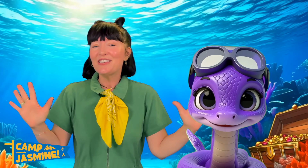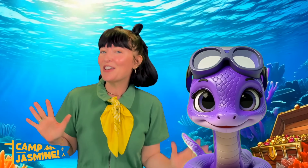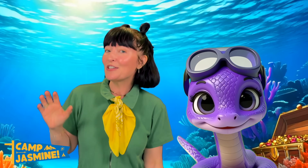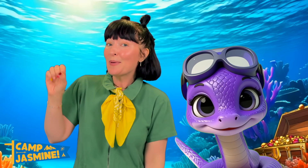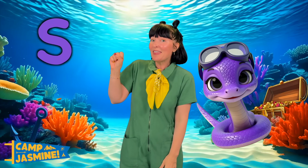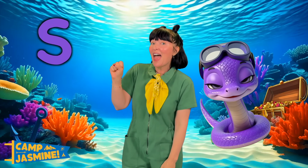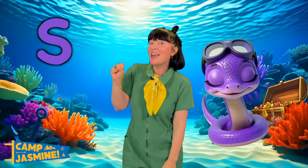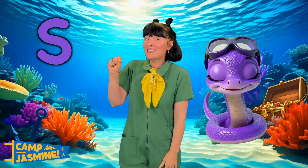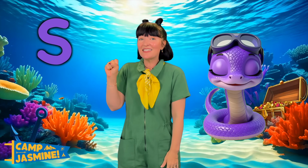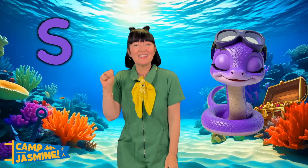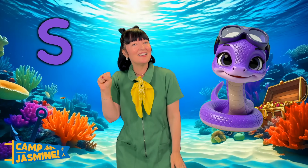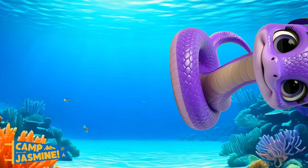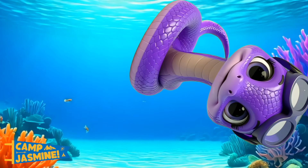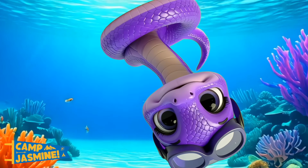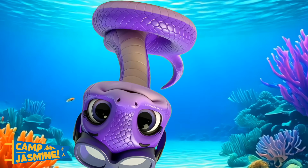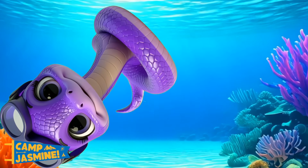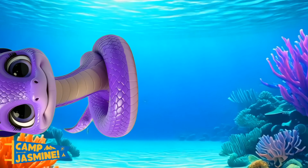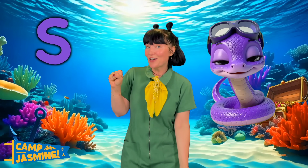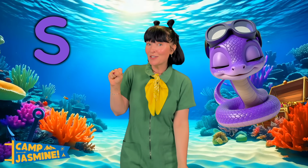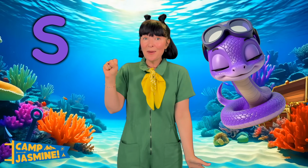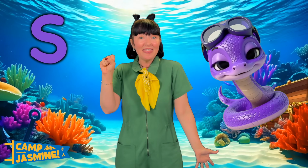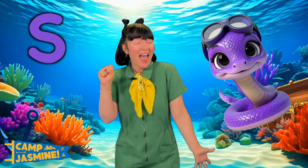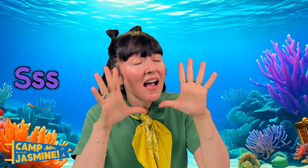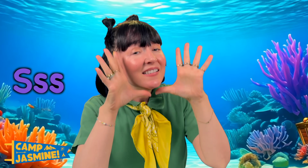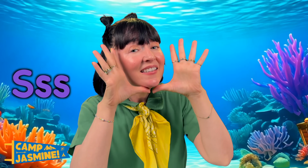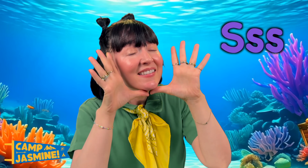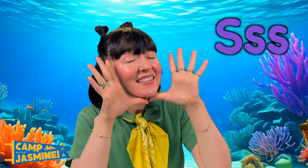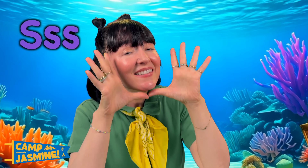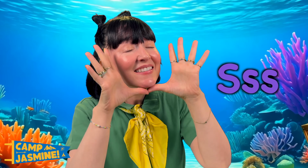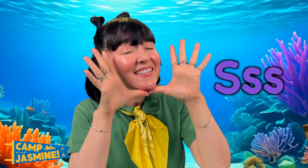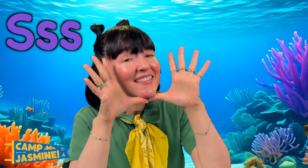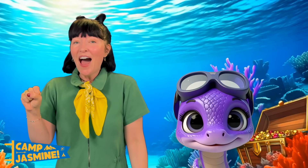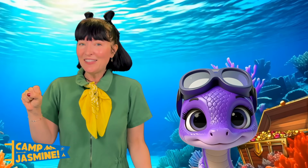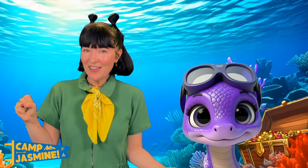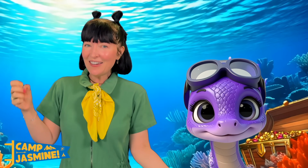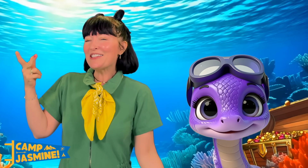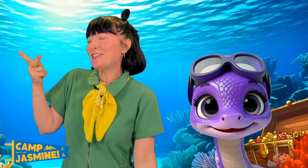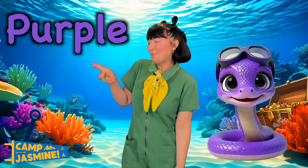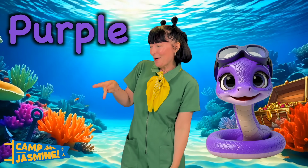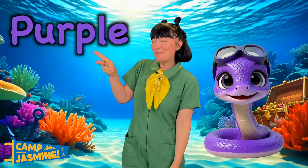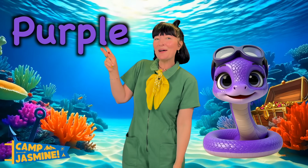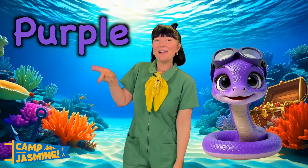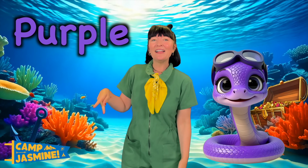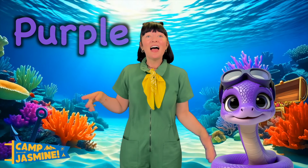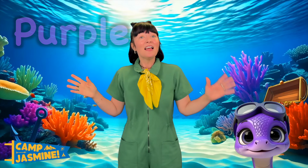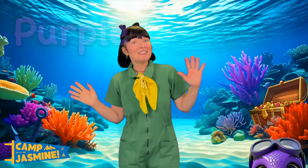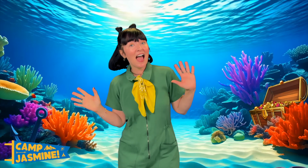Starts with S, sss sss, sss sss, sss sss Look! She’s purple!